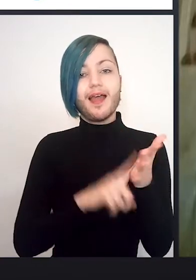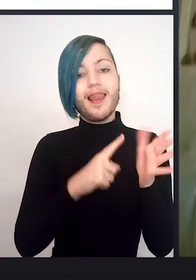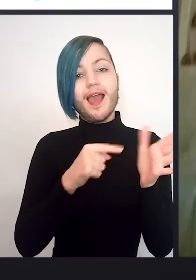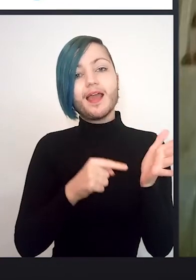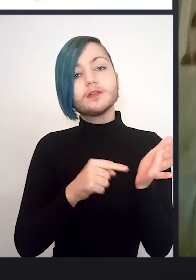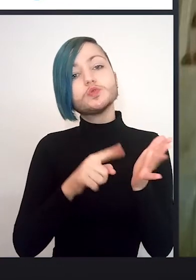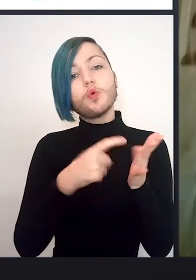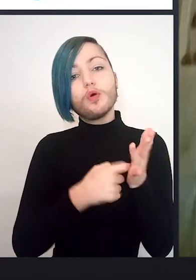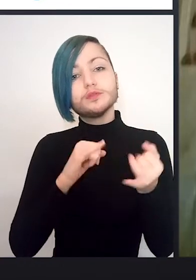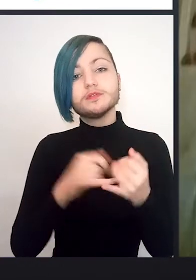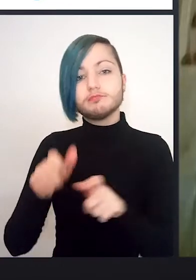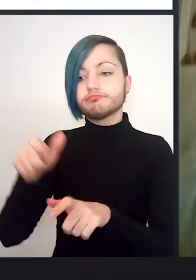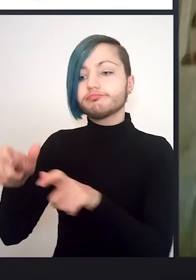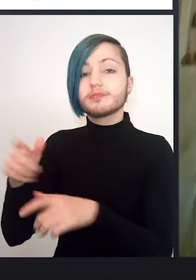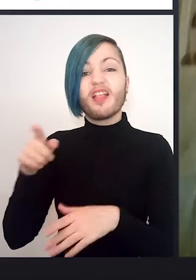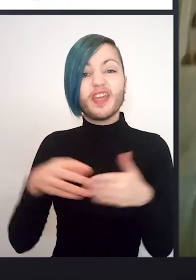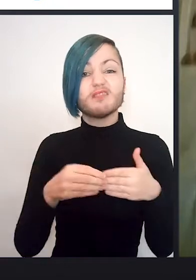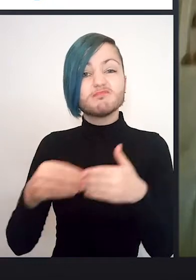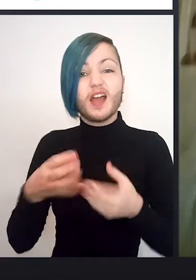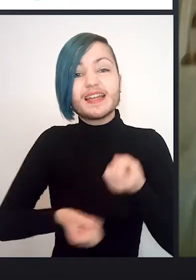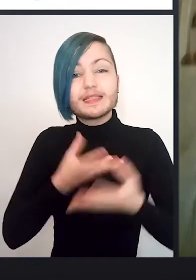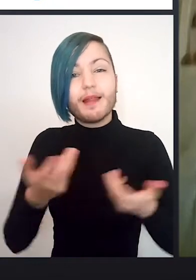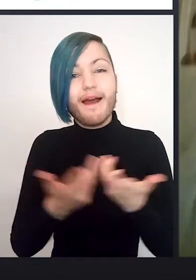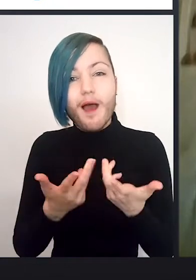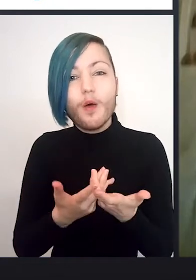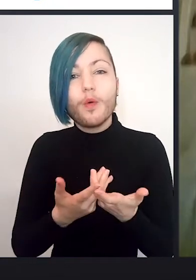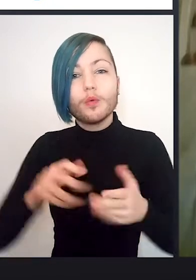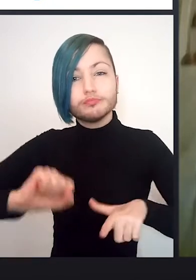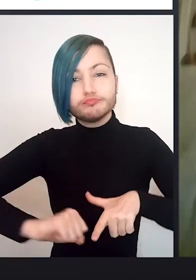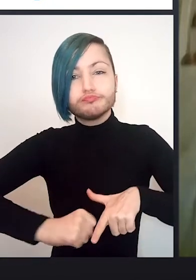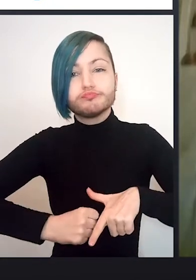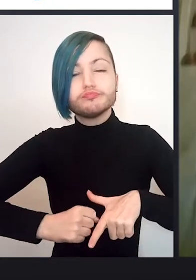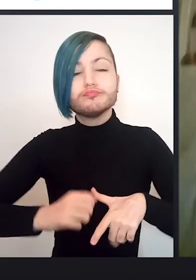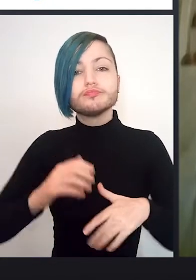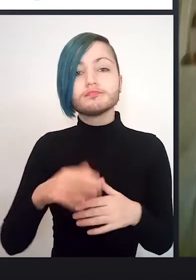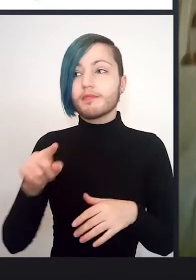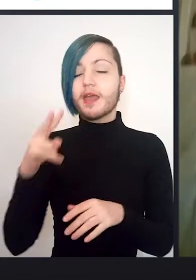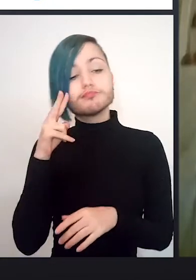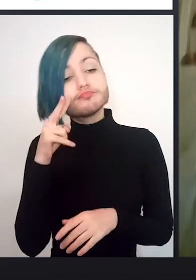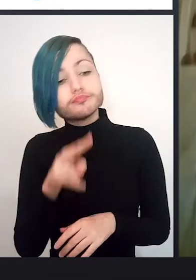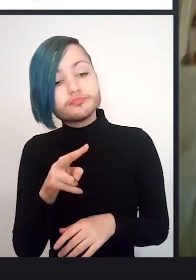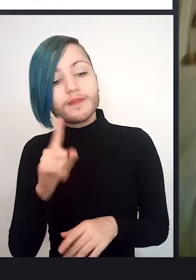They basically guide you on how to do it and they're there to watch you do it for the first